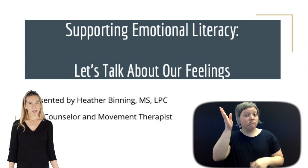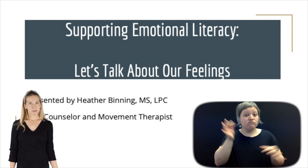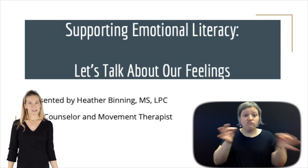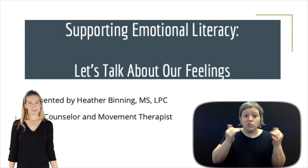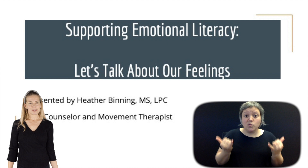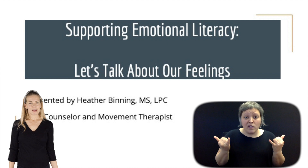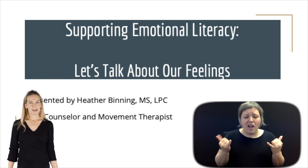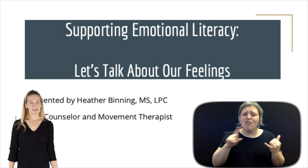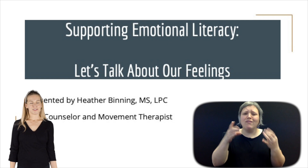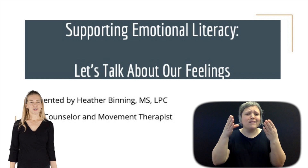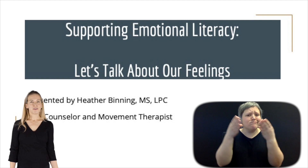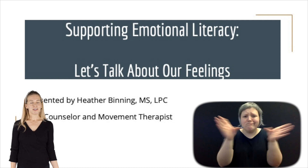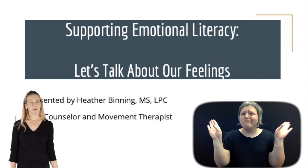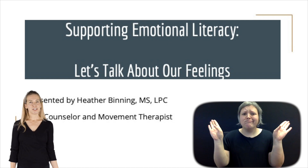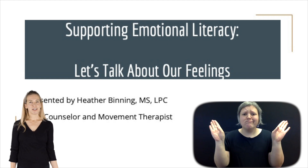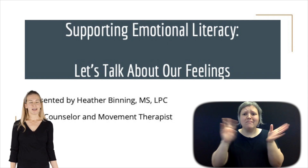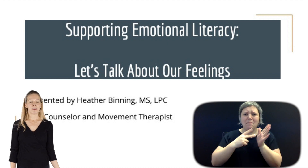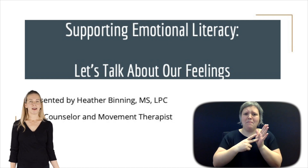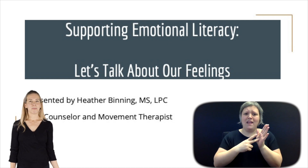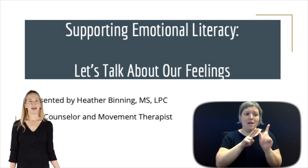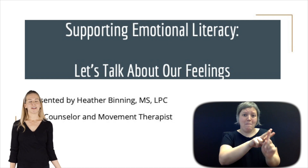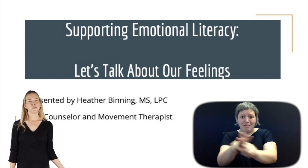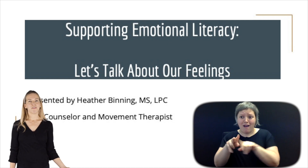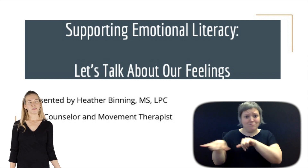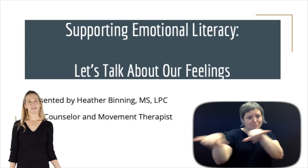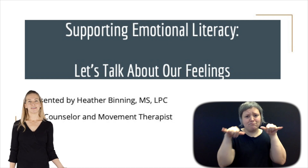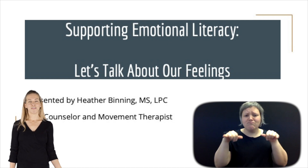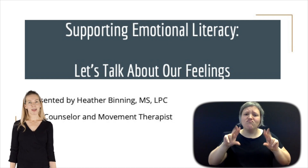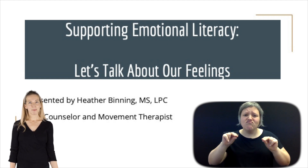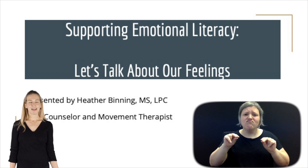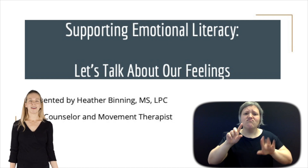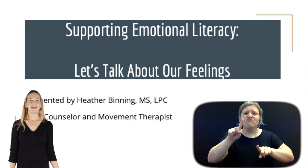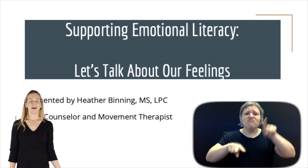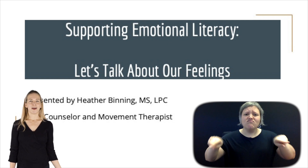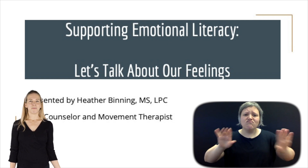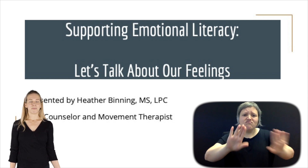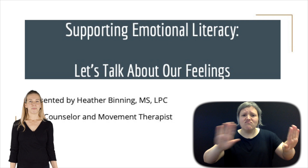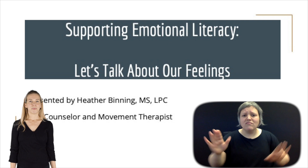I'm presenting today is general information and it may not apply to everyone's family,